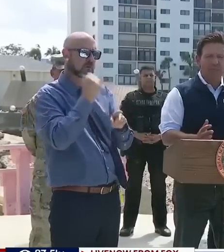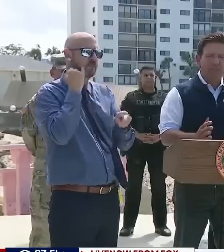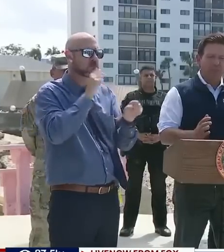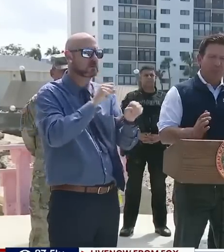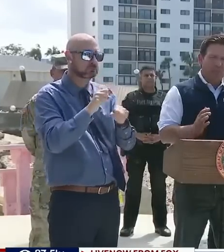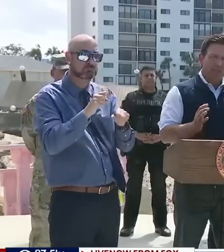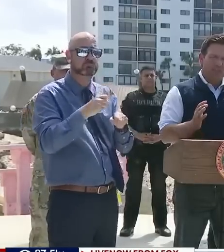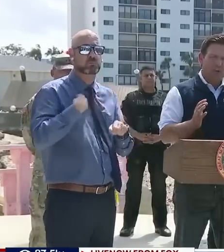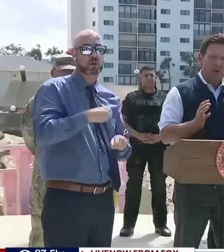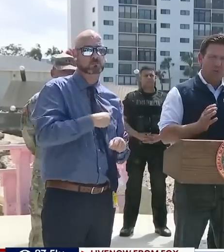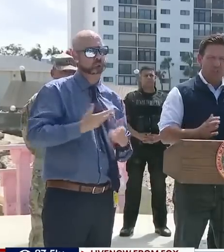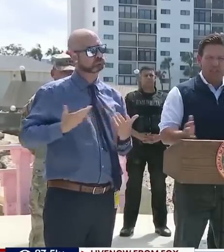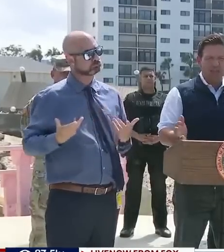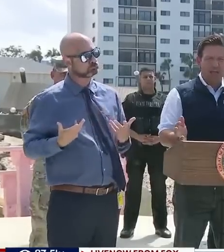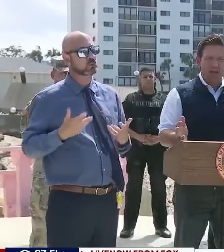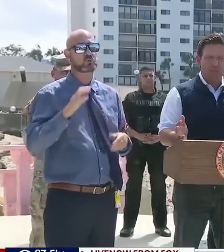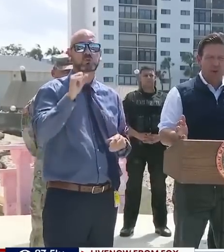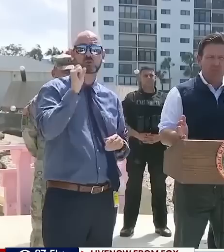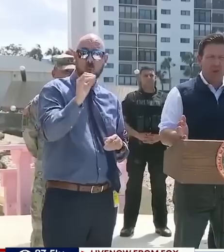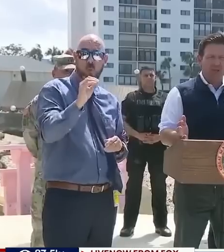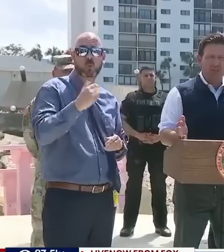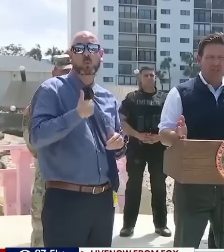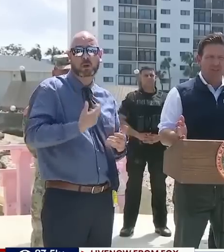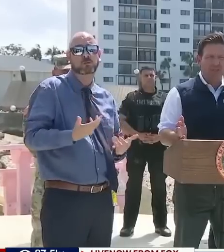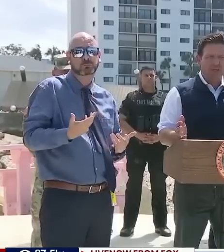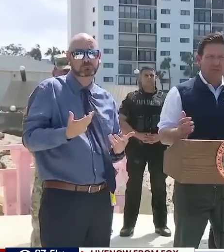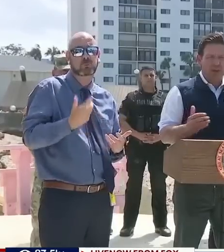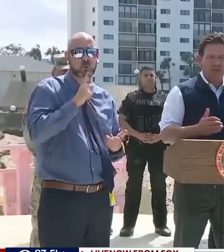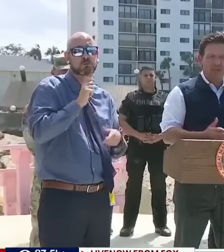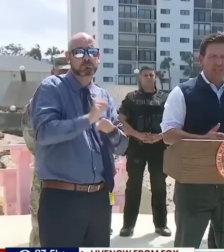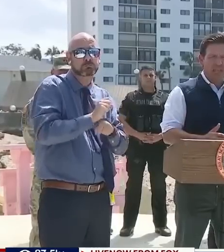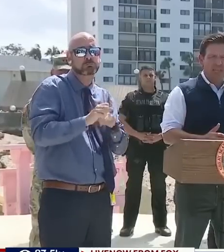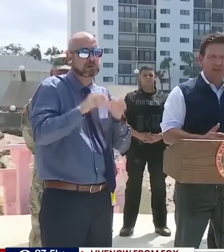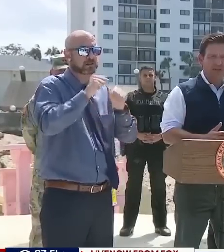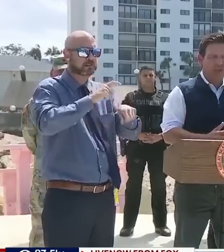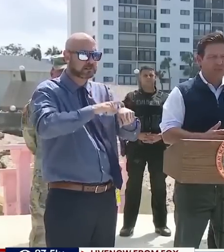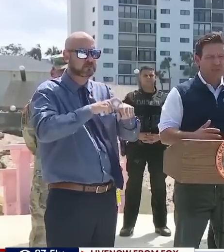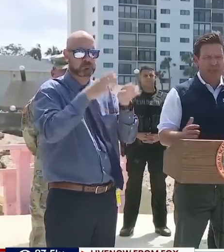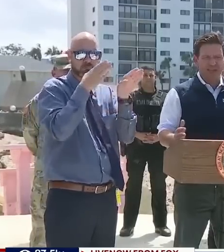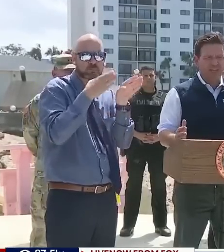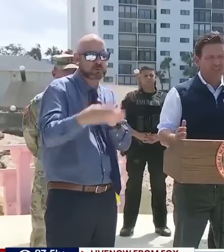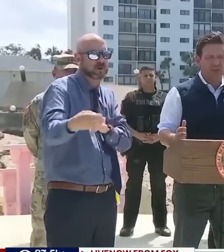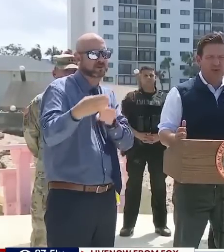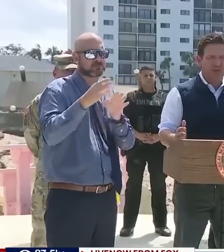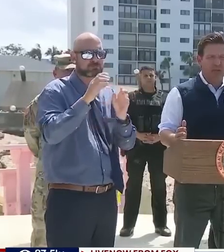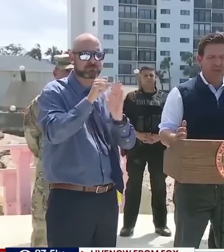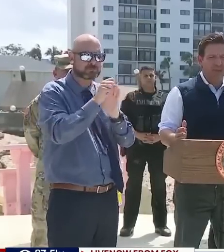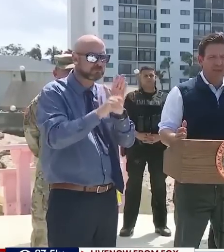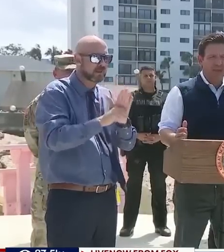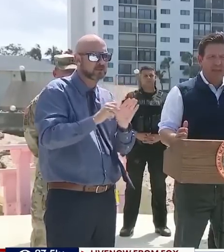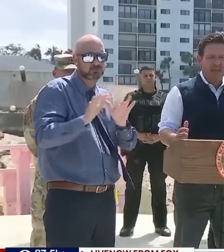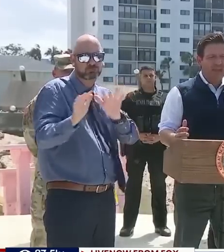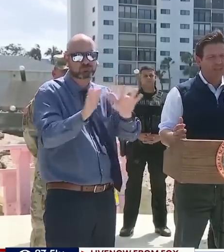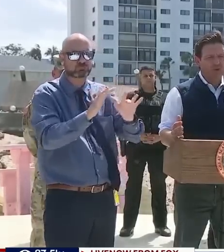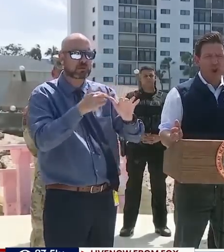storms coming, And we always assume we're going to get hit if it's possible. for us to get hit